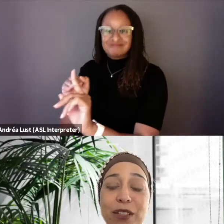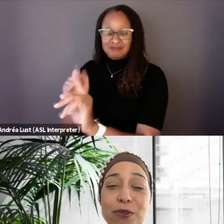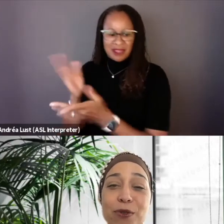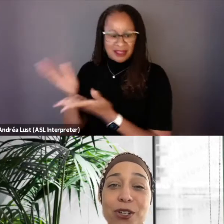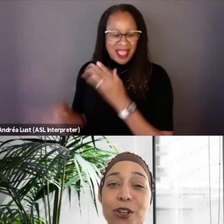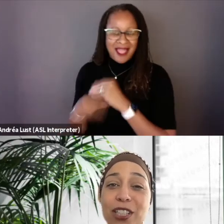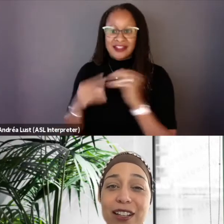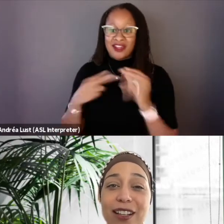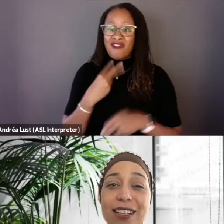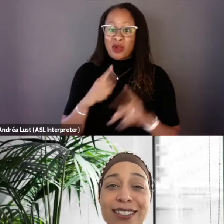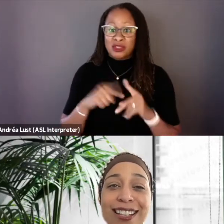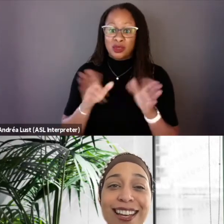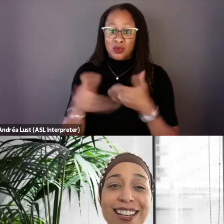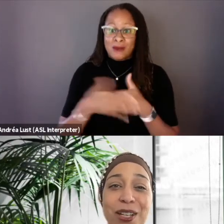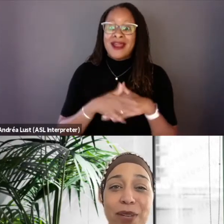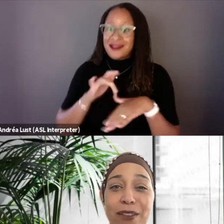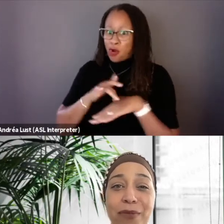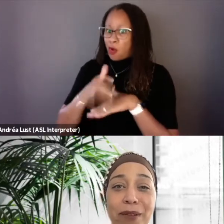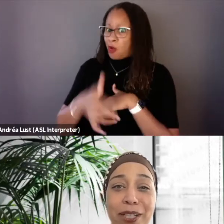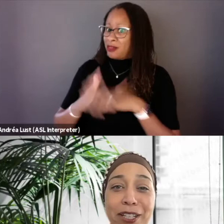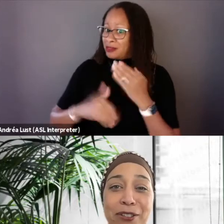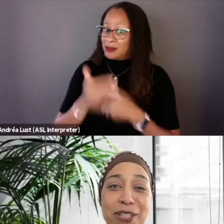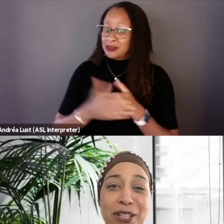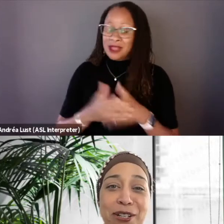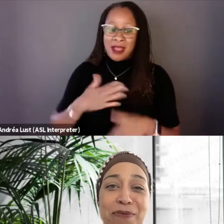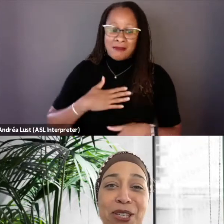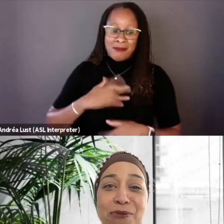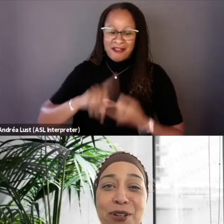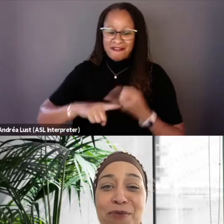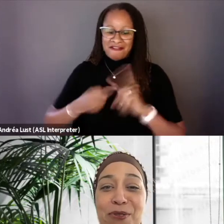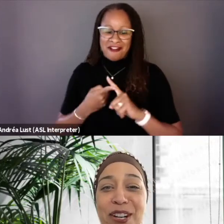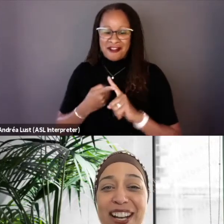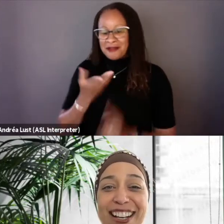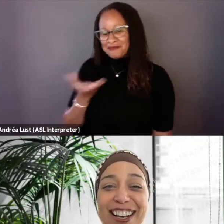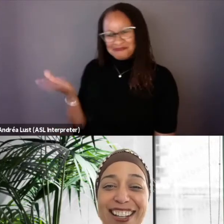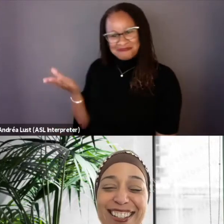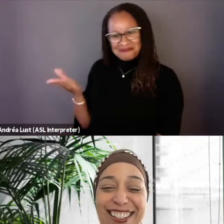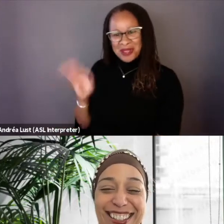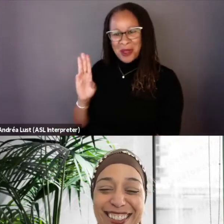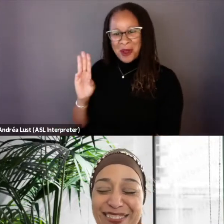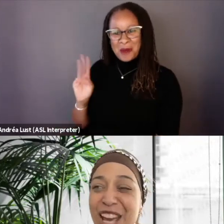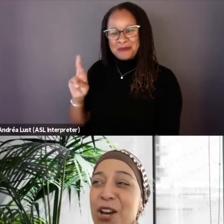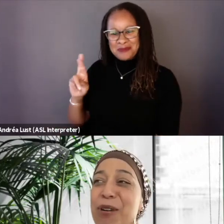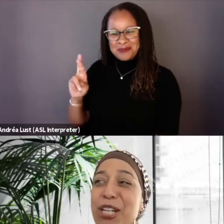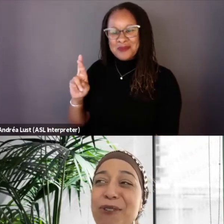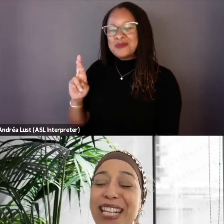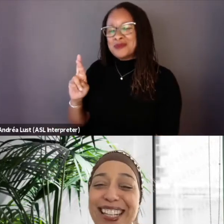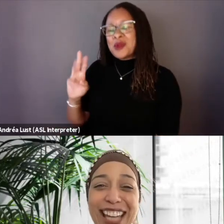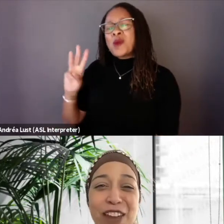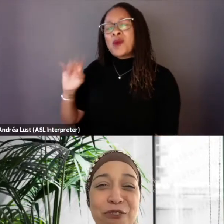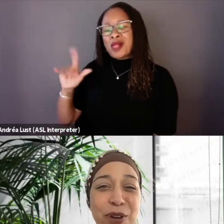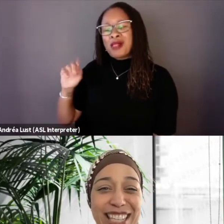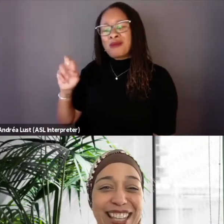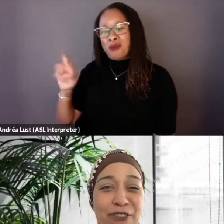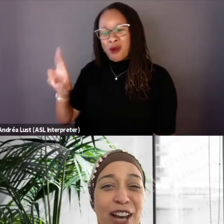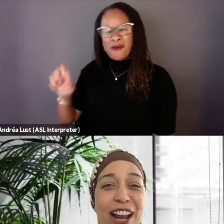And of course, early on, my buddy over here Mr. Wilmore, we knew we needed that voice and that fire